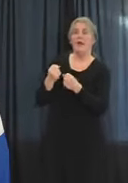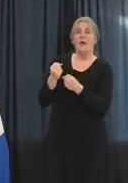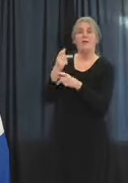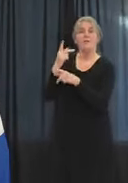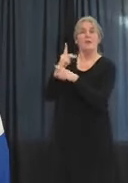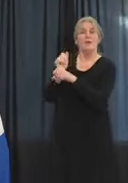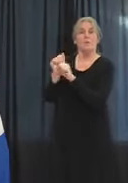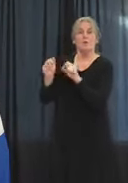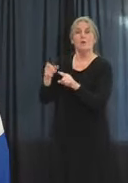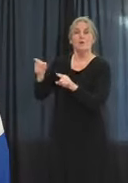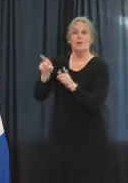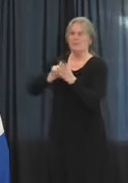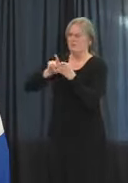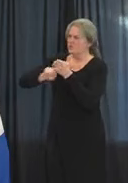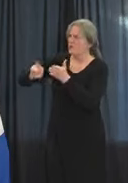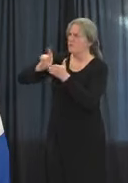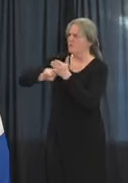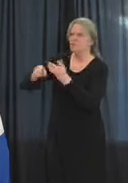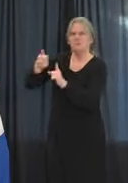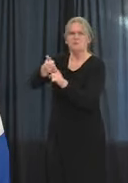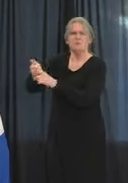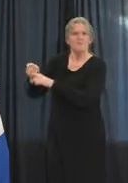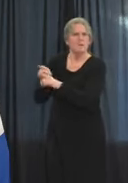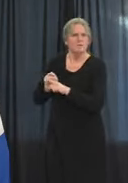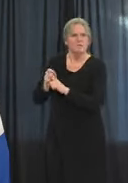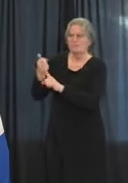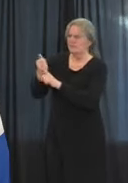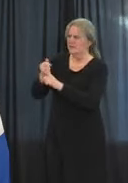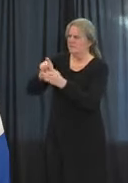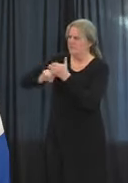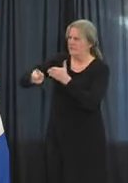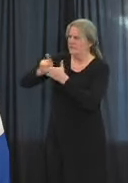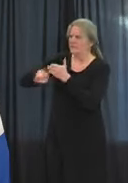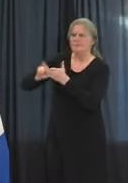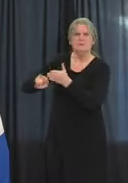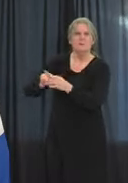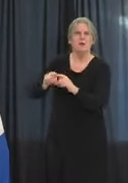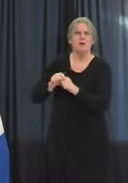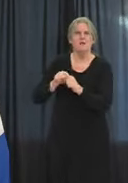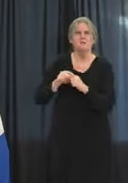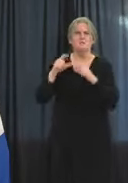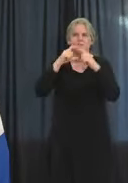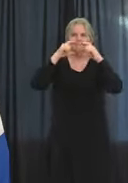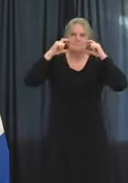self monitor while in healthcare settings, self-monitoring also involves the use of masks and